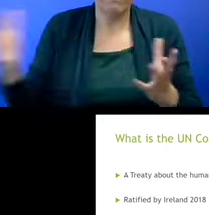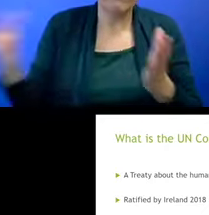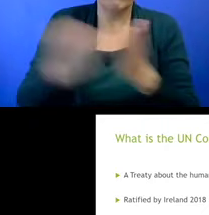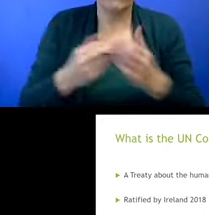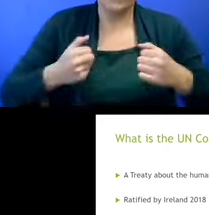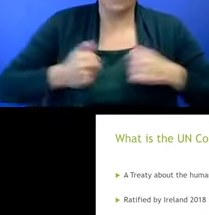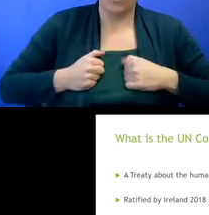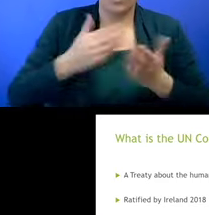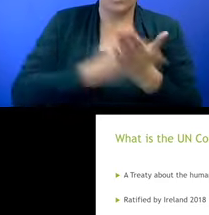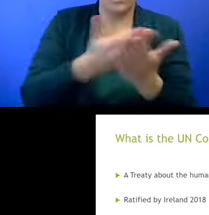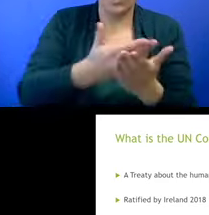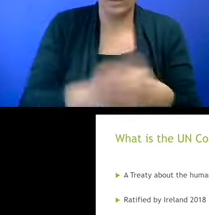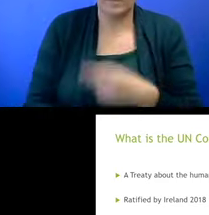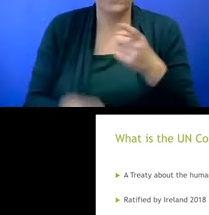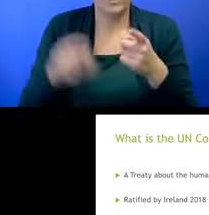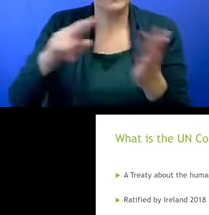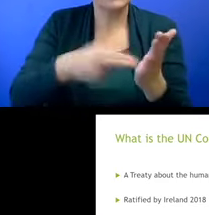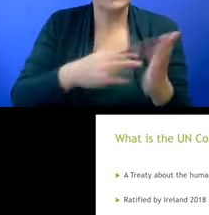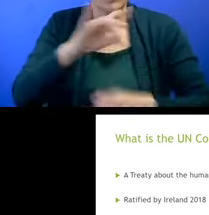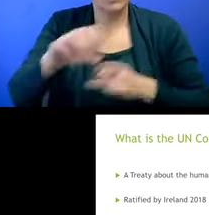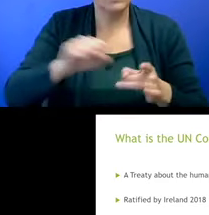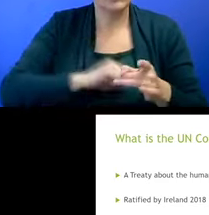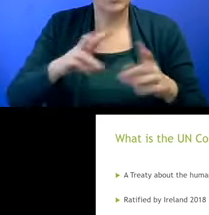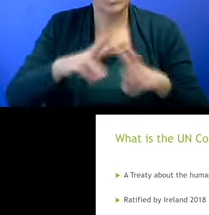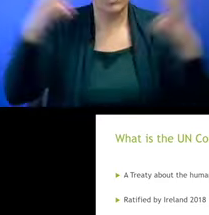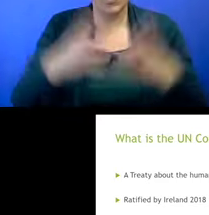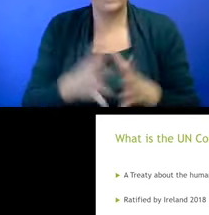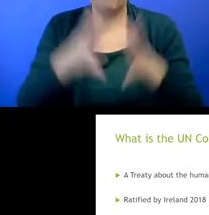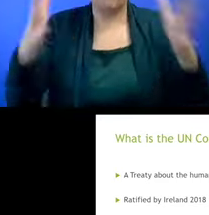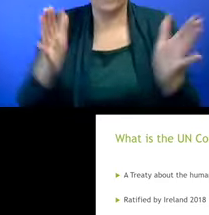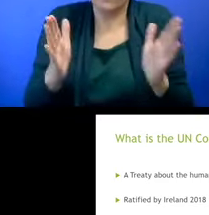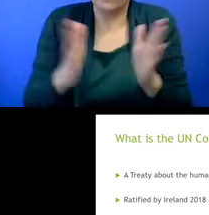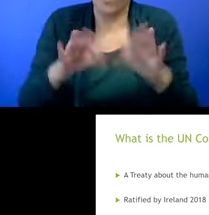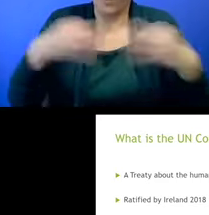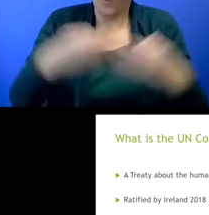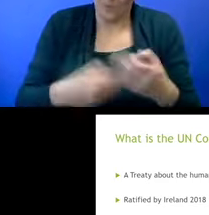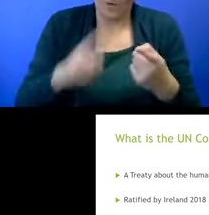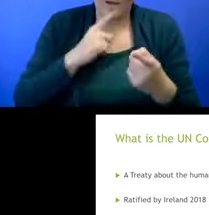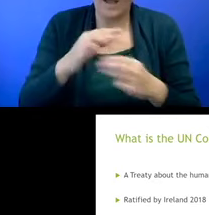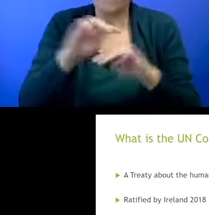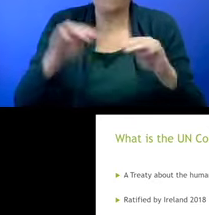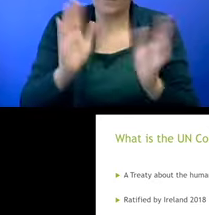The Convention ensures that the world's largest minority - people with experience of disability -